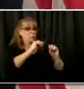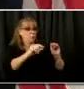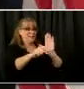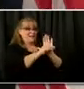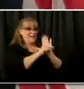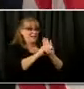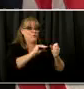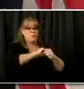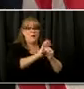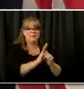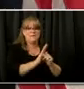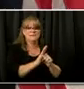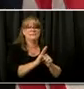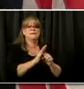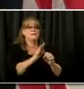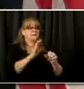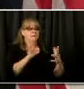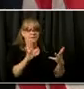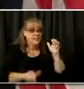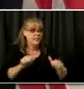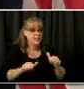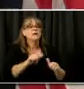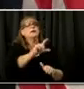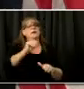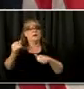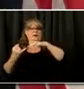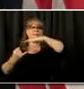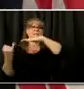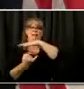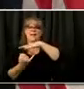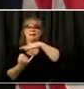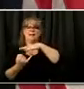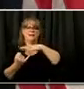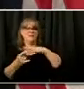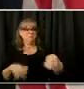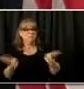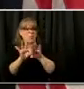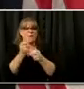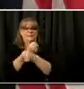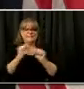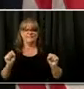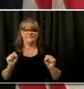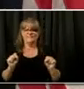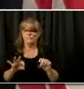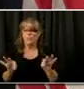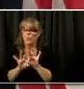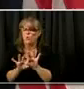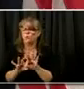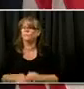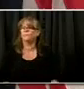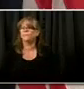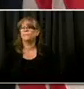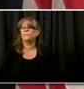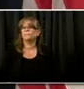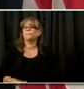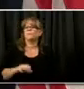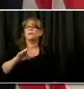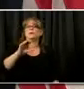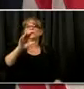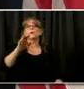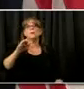others uh the bulk of what i want to talk about today uh is really uh how important for our kids